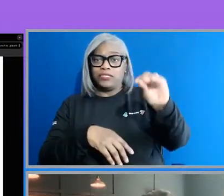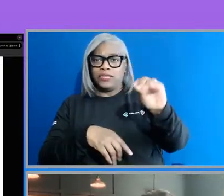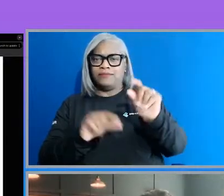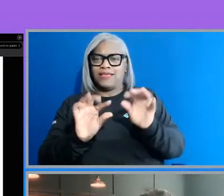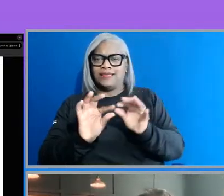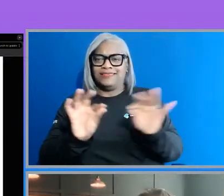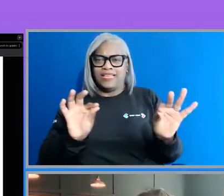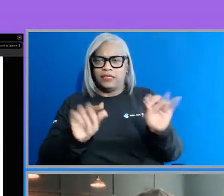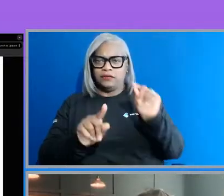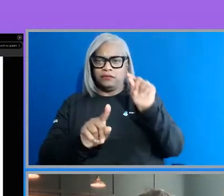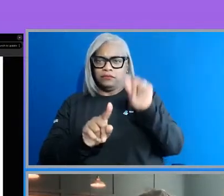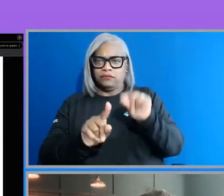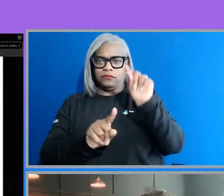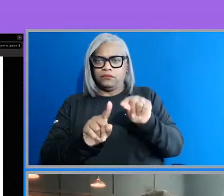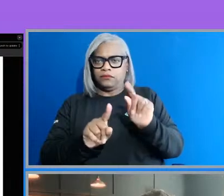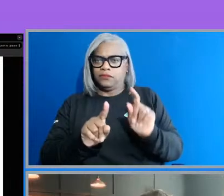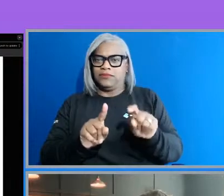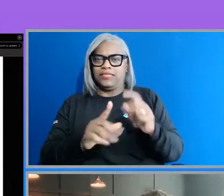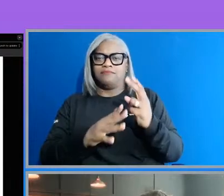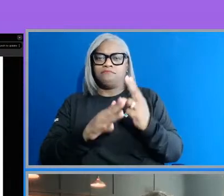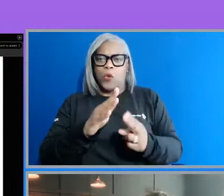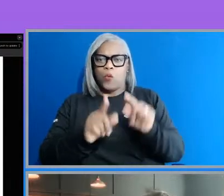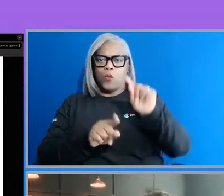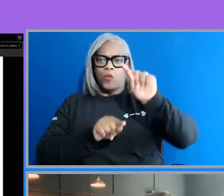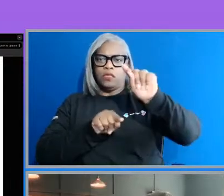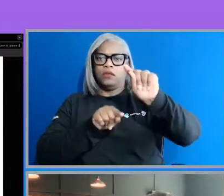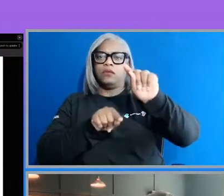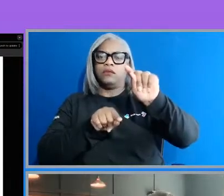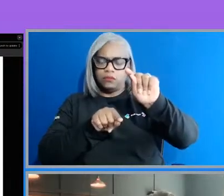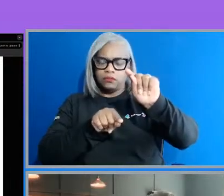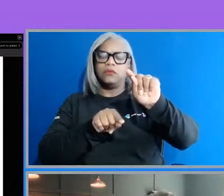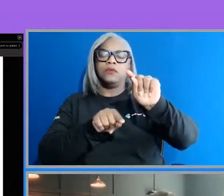accessibility score to convey for the user to complete their